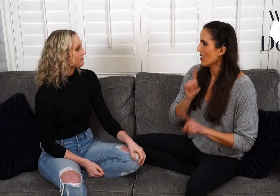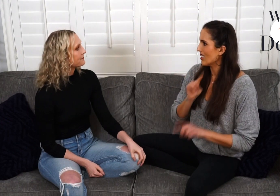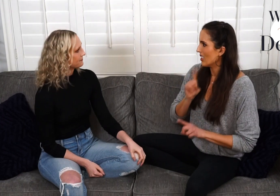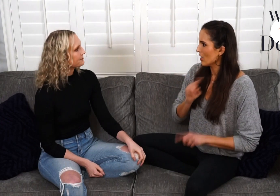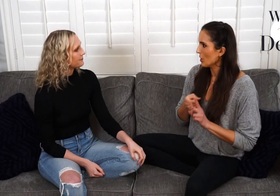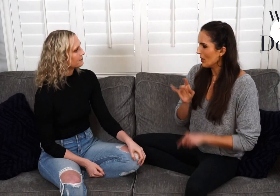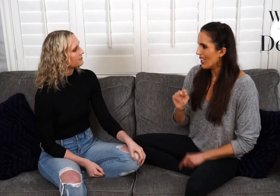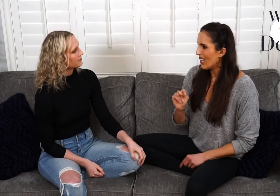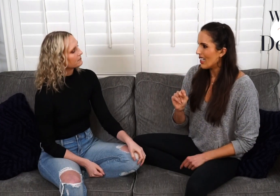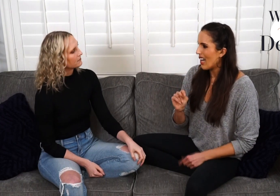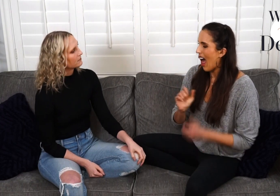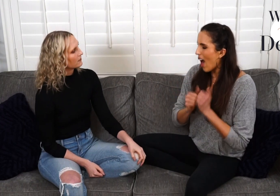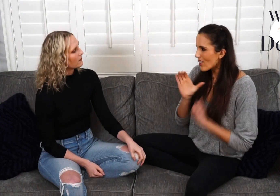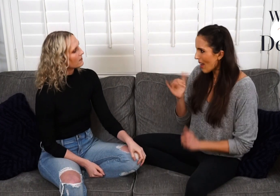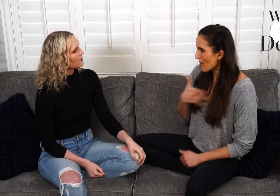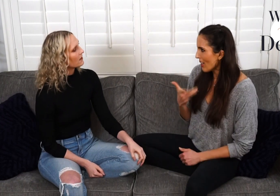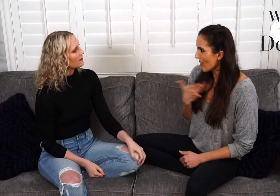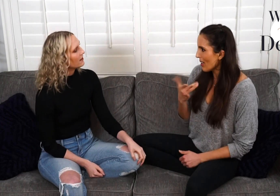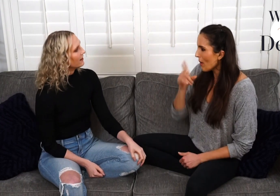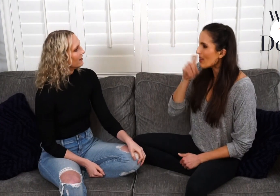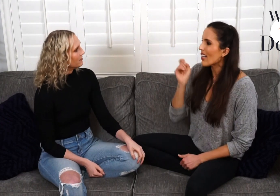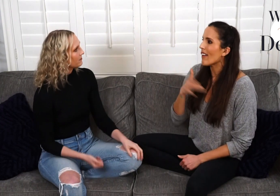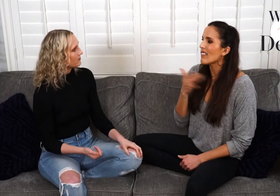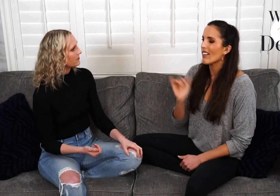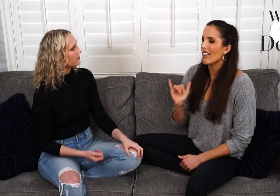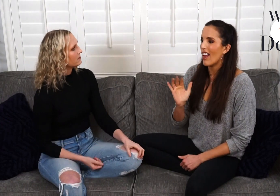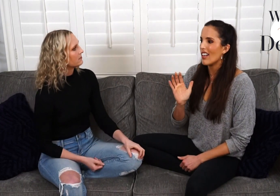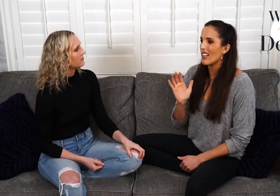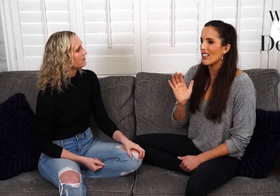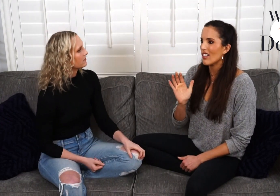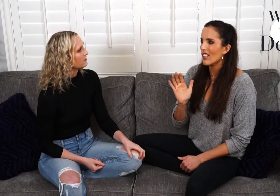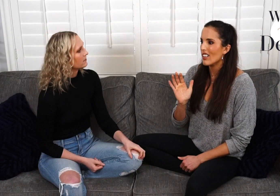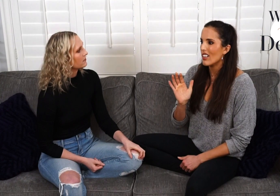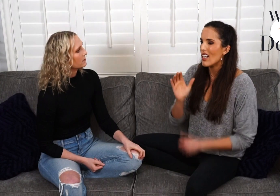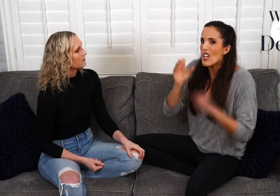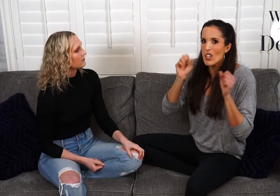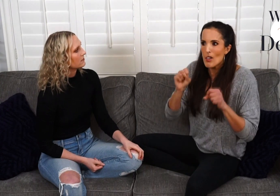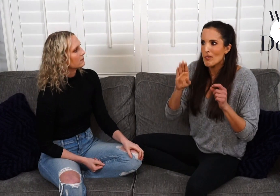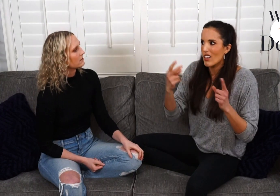of negative connotations with it. And how does that make you feel? Because I feel like it could